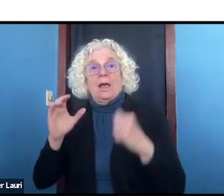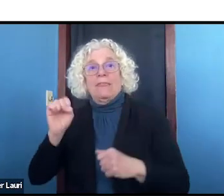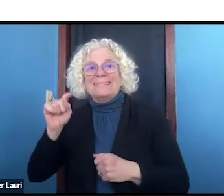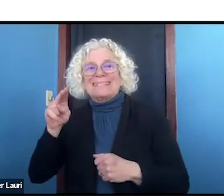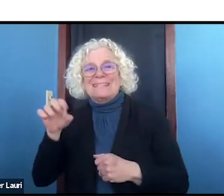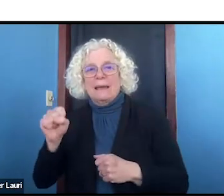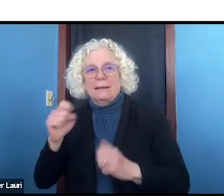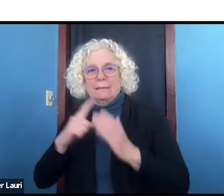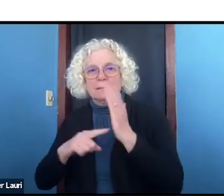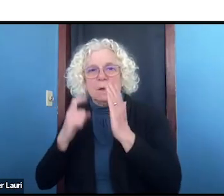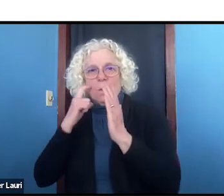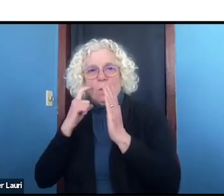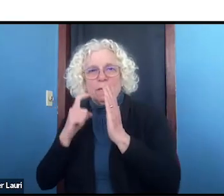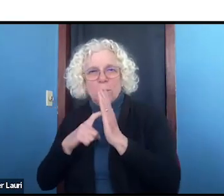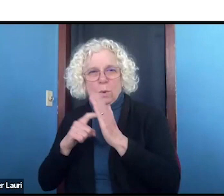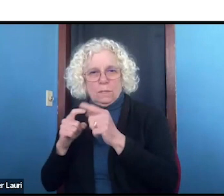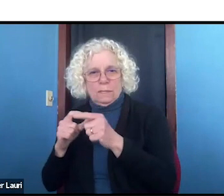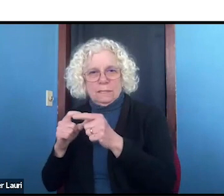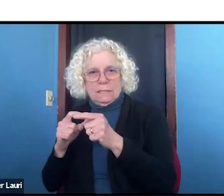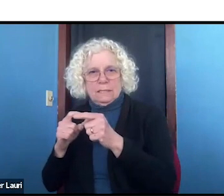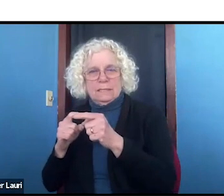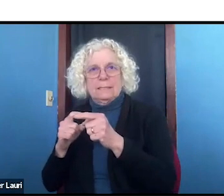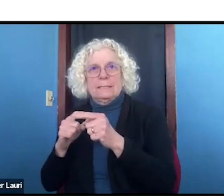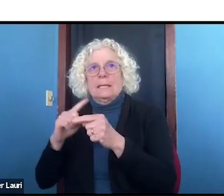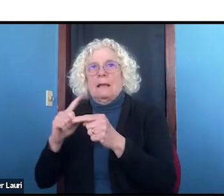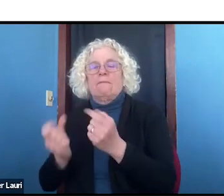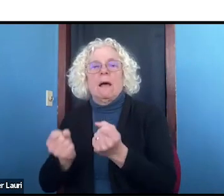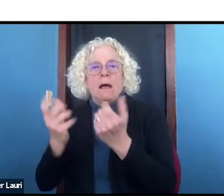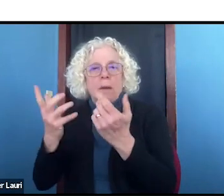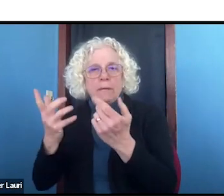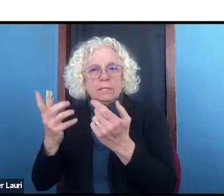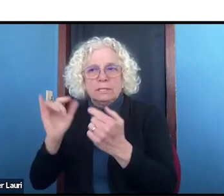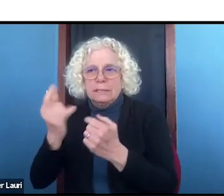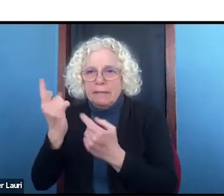when we talk about the incidence or prevalence, the burden